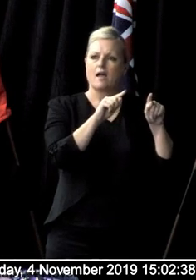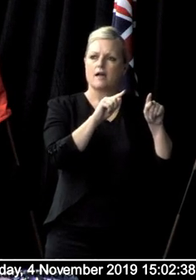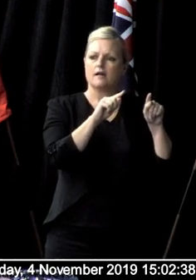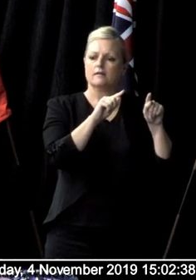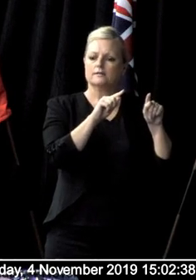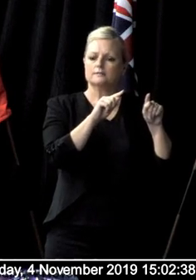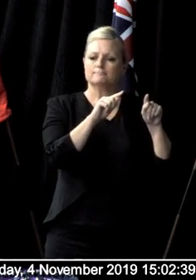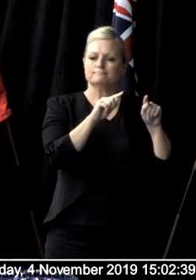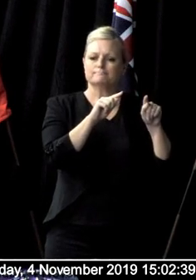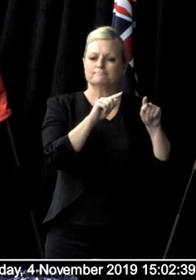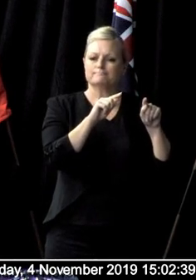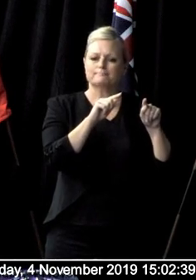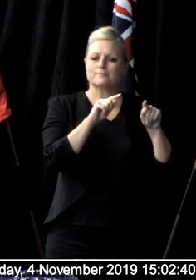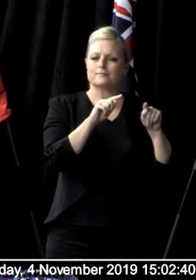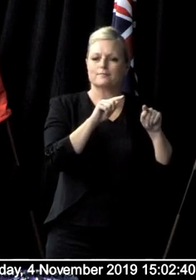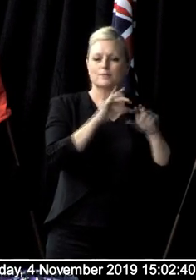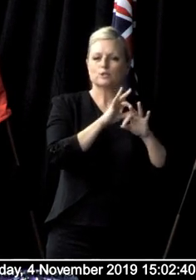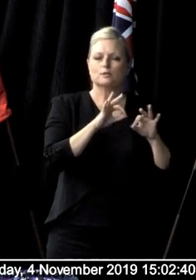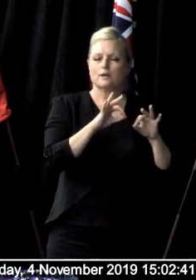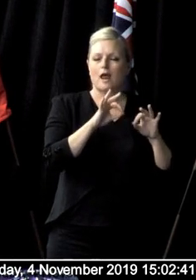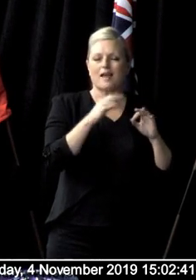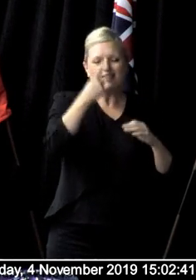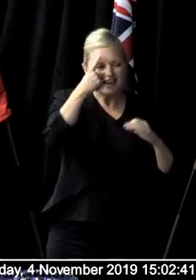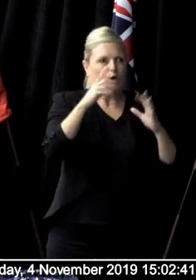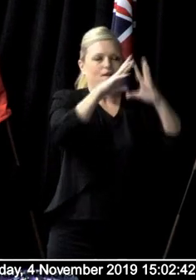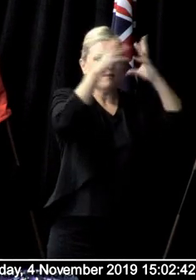teacher aide hours as the answer to inclusion of students with disability,